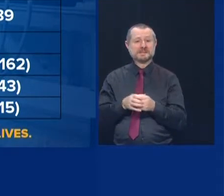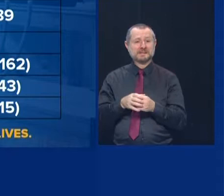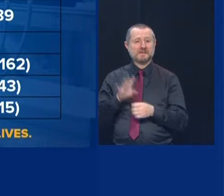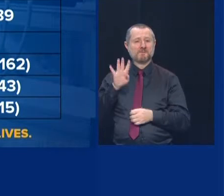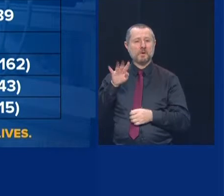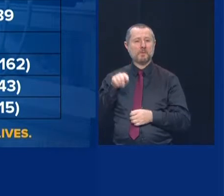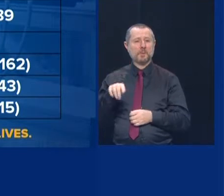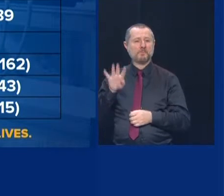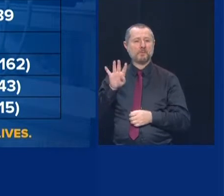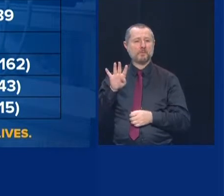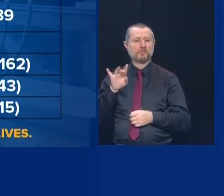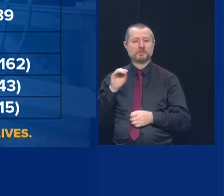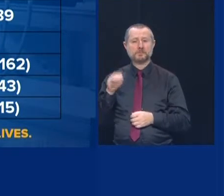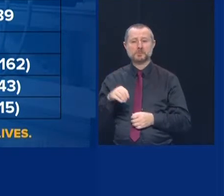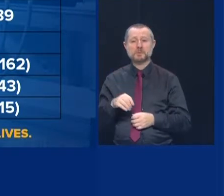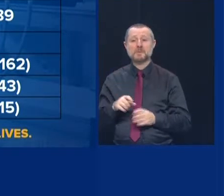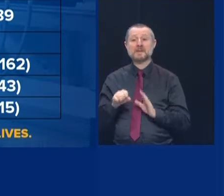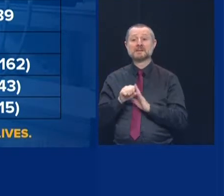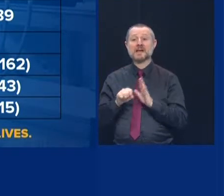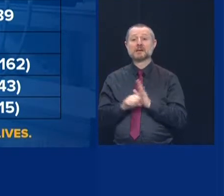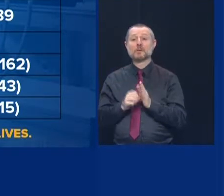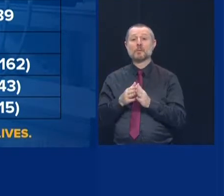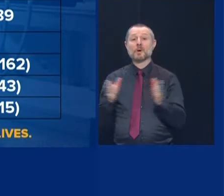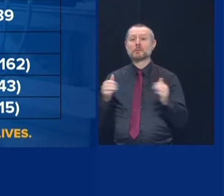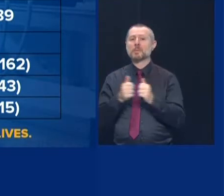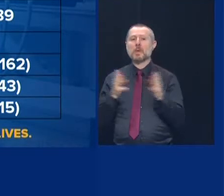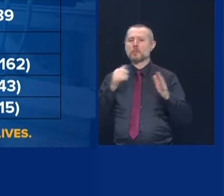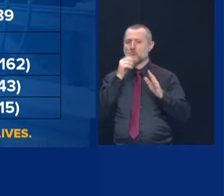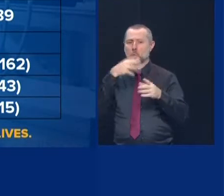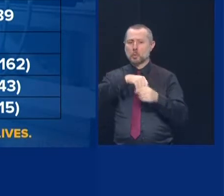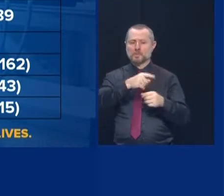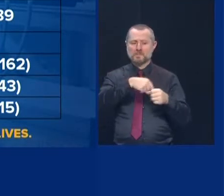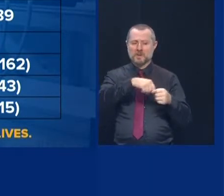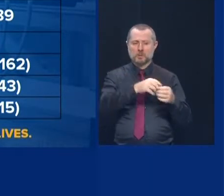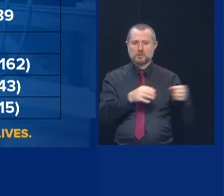NUMBERS IN TODAY'S NUMBER.